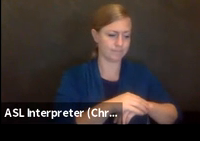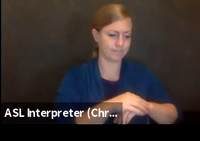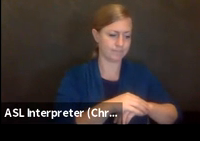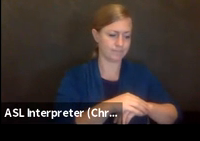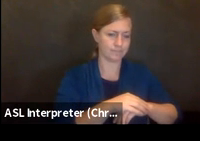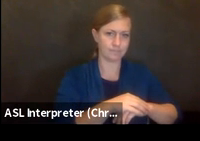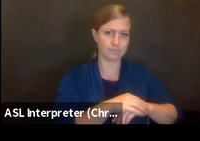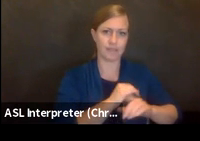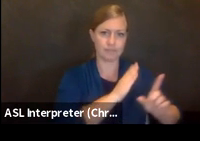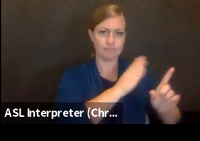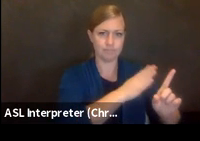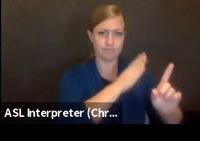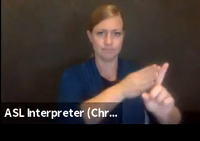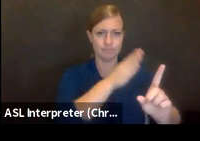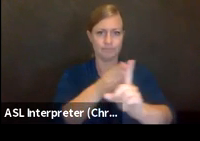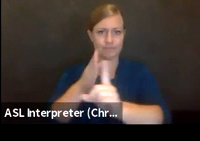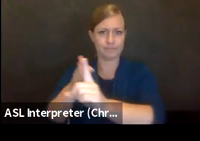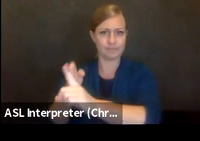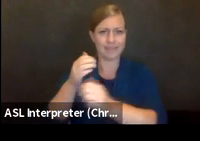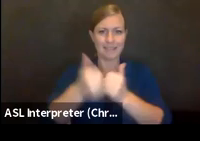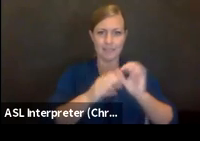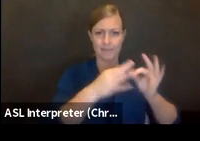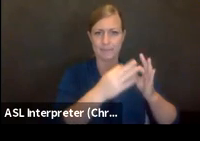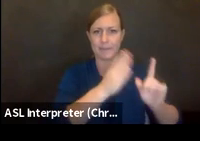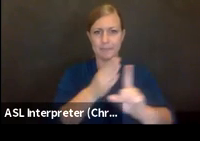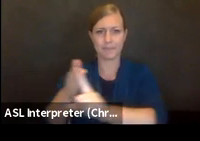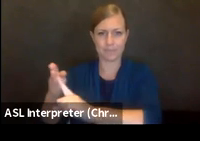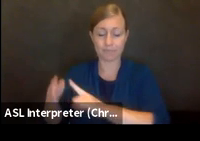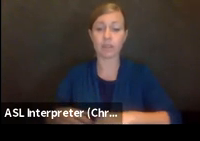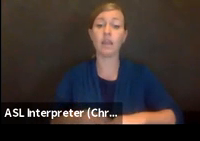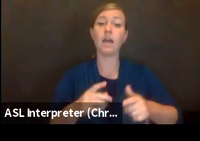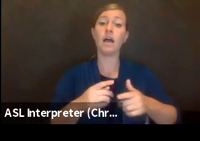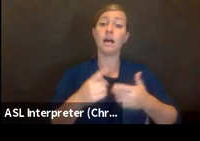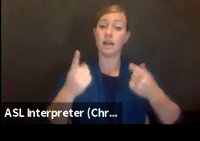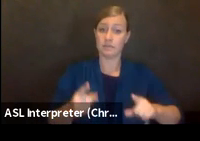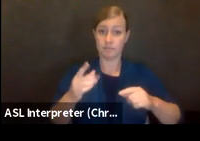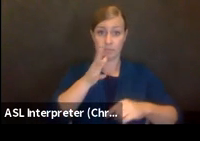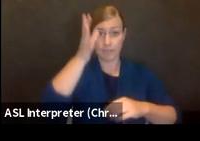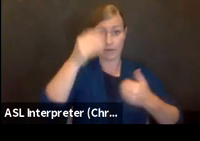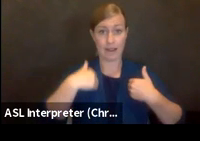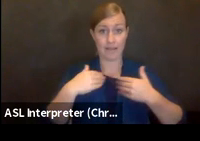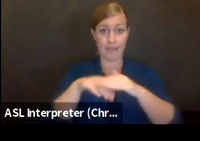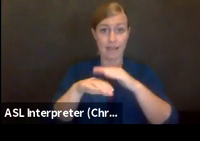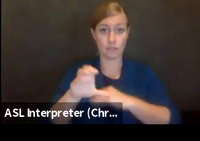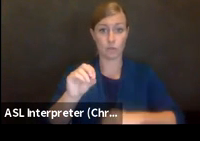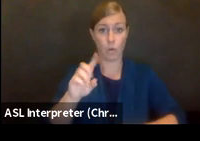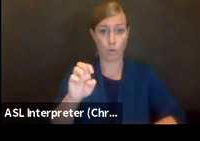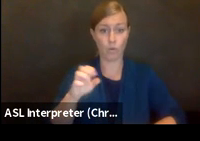ESD 189 - Amy Colburn: So once a parent has an access code. So I'll go back to. So if I'm on school ology calm.